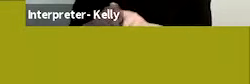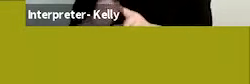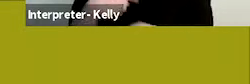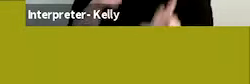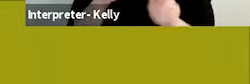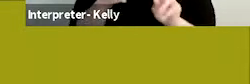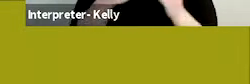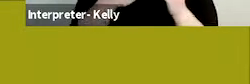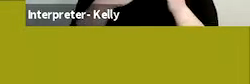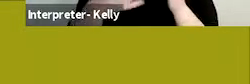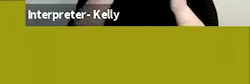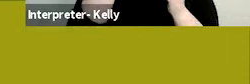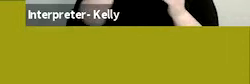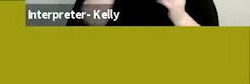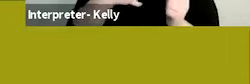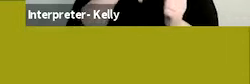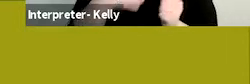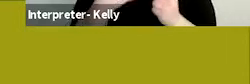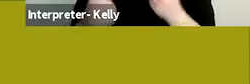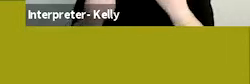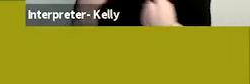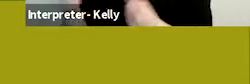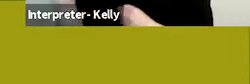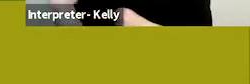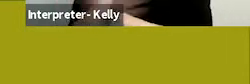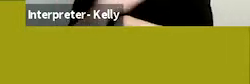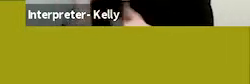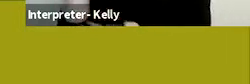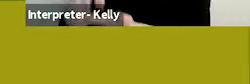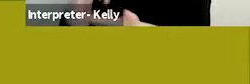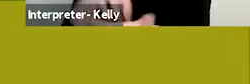it's going to be much more prevalent in all learning institutes as well and all courses